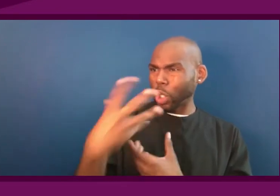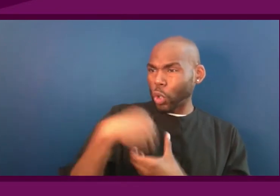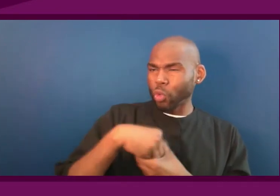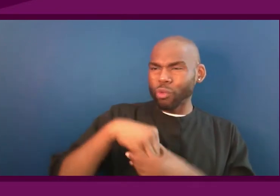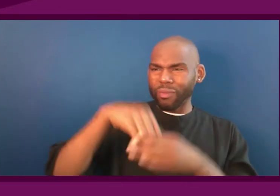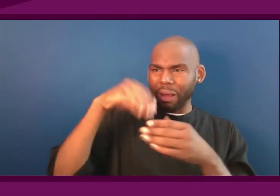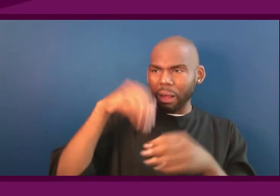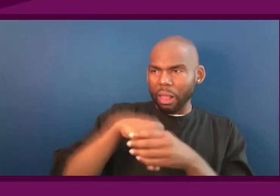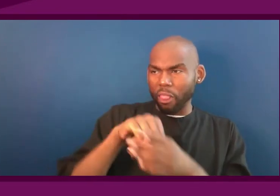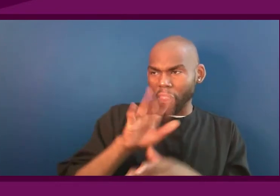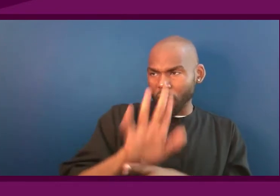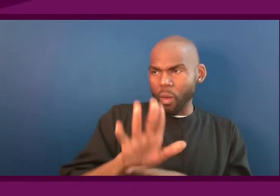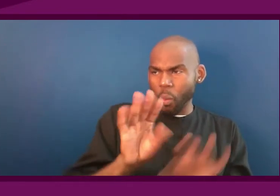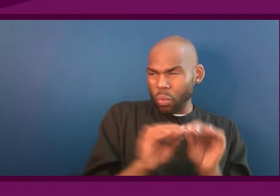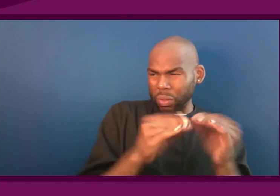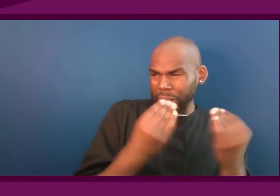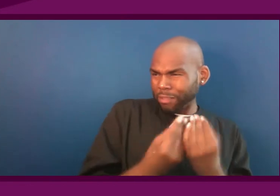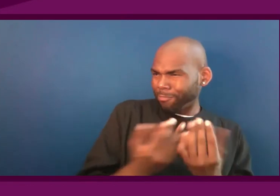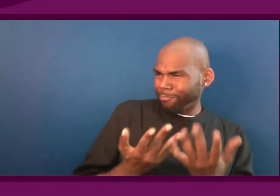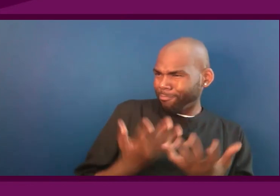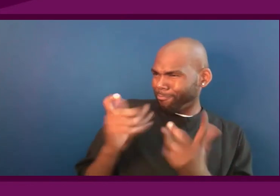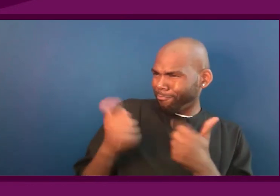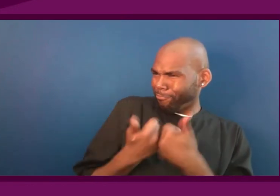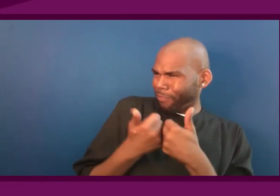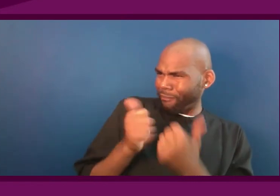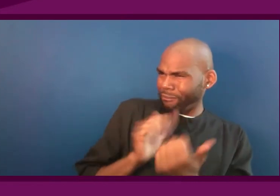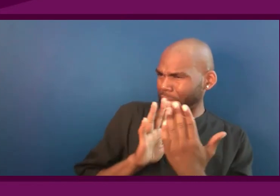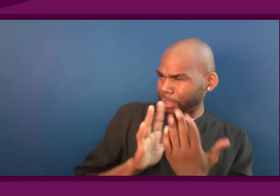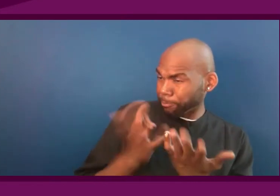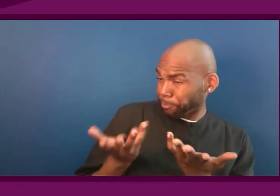talking about the business of including people with disabilities, employees with disabilities.